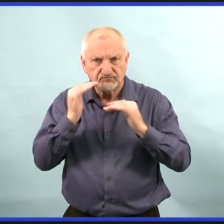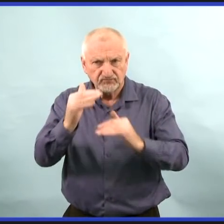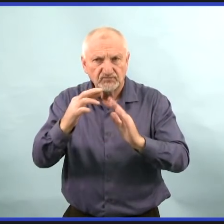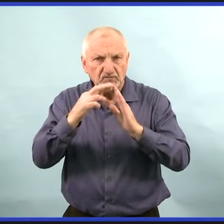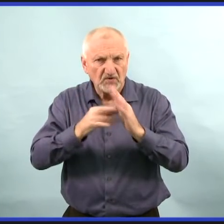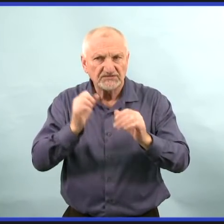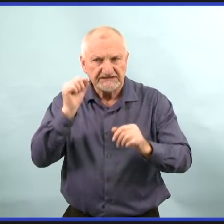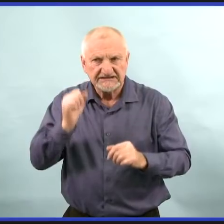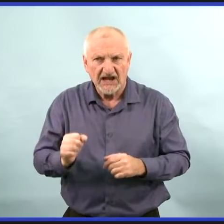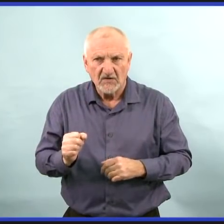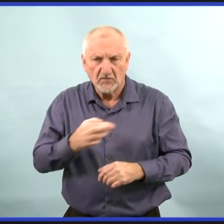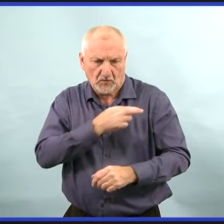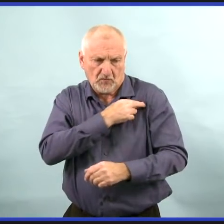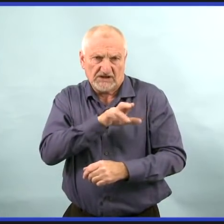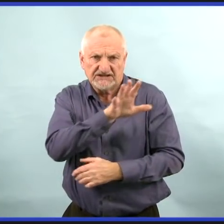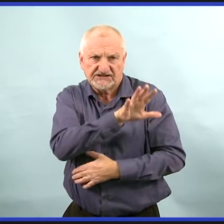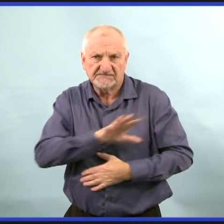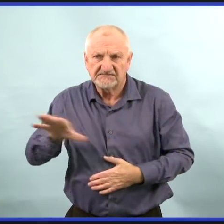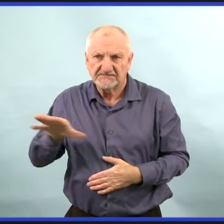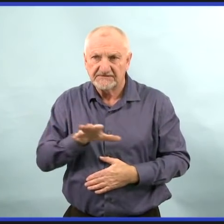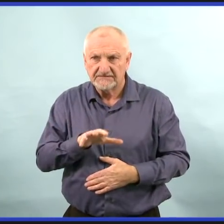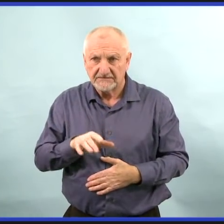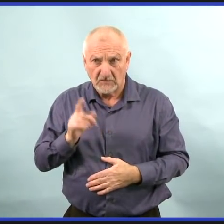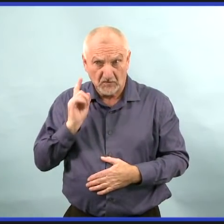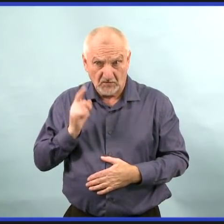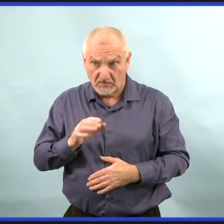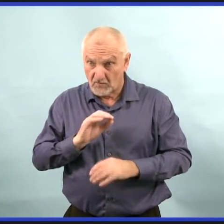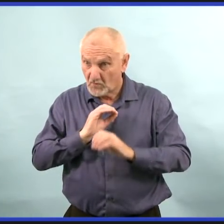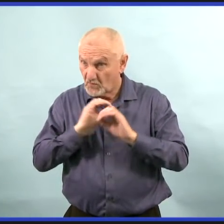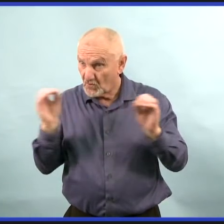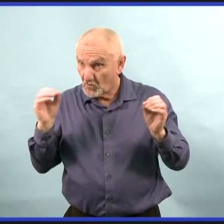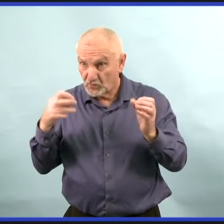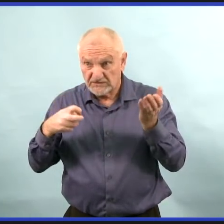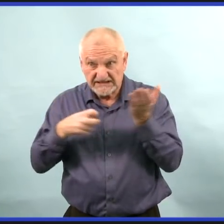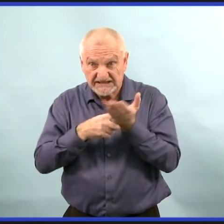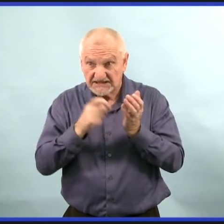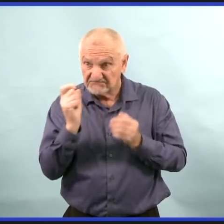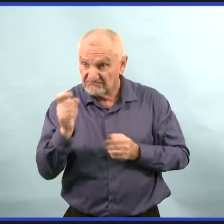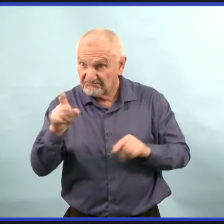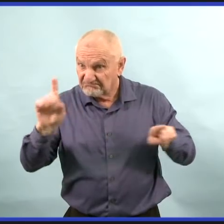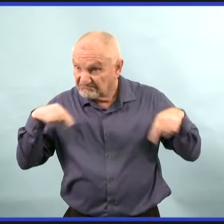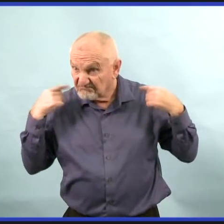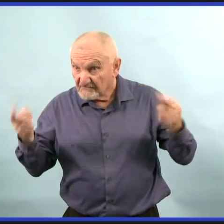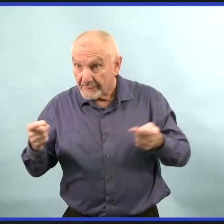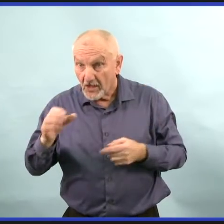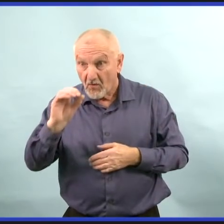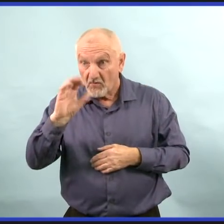in the region at all since october 4th and not one to a church in the region since mid-summer